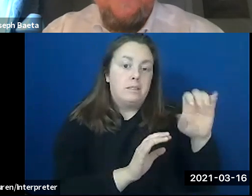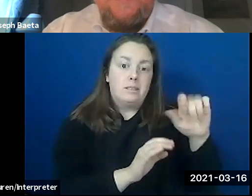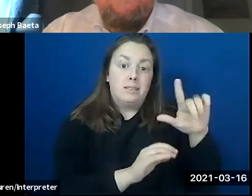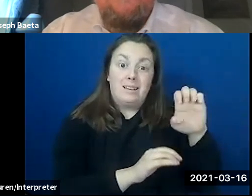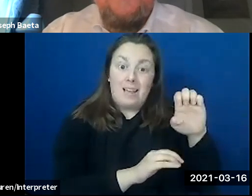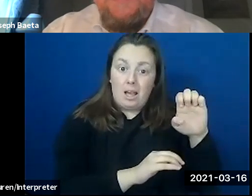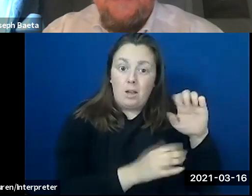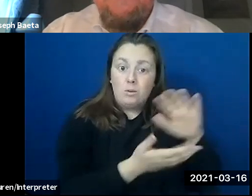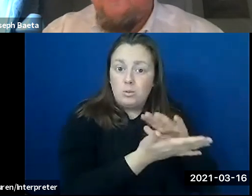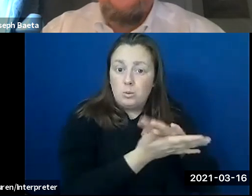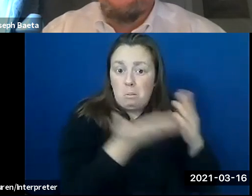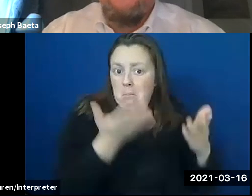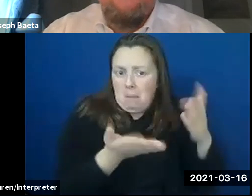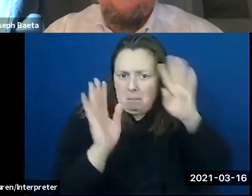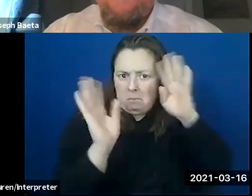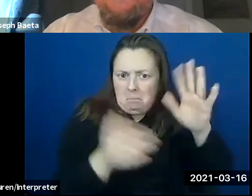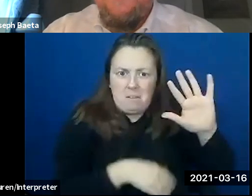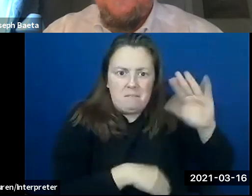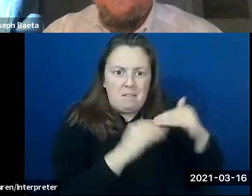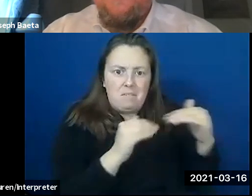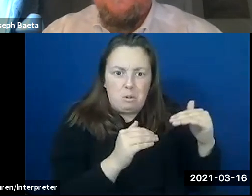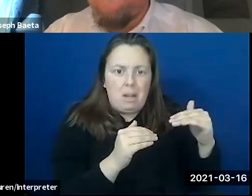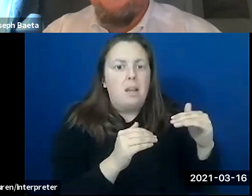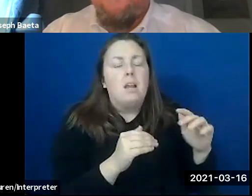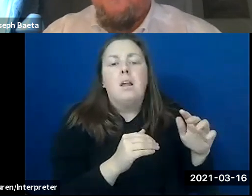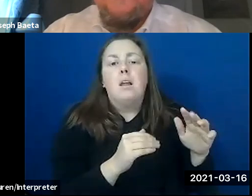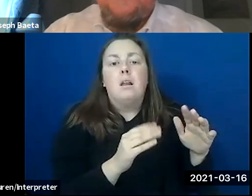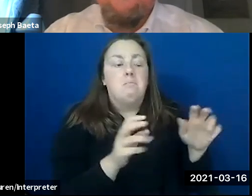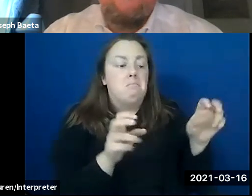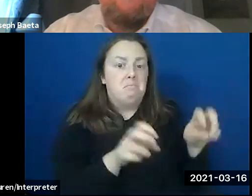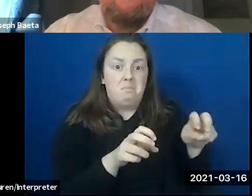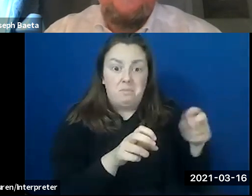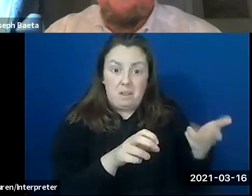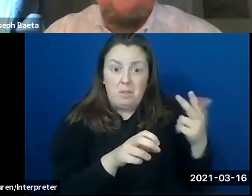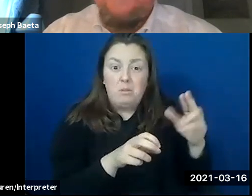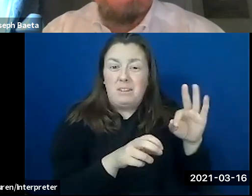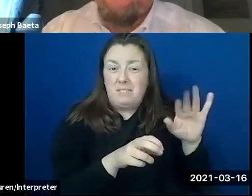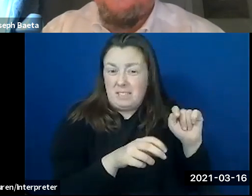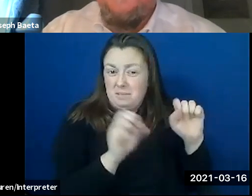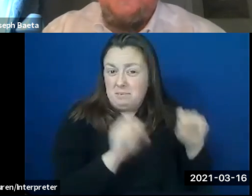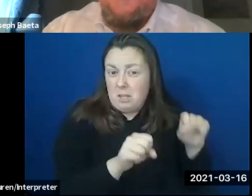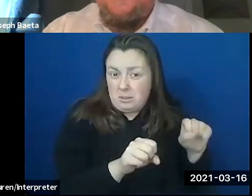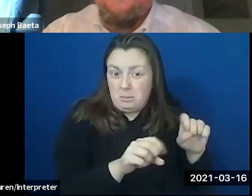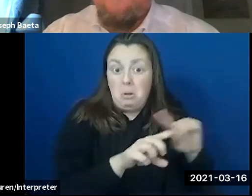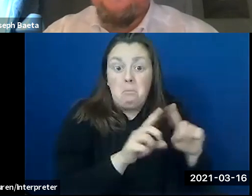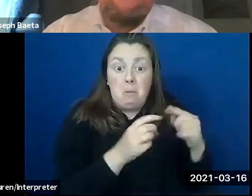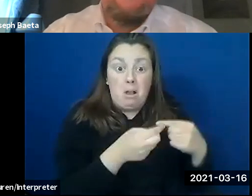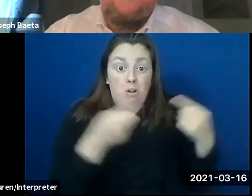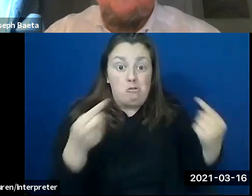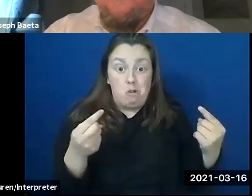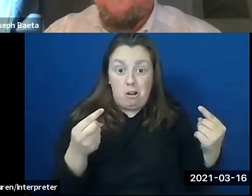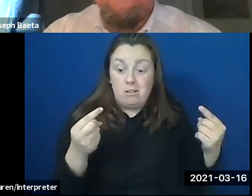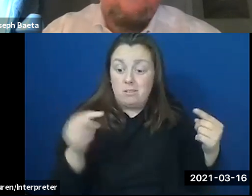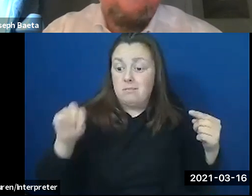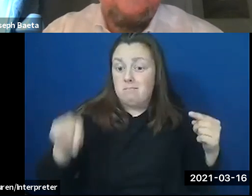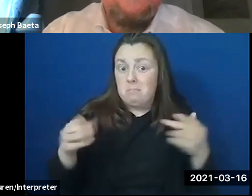Joseph Baeta: That will be at no less than three feet and across the hall a classroom that will be at three and a half feet and across the other side of the hall at four feet.